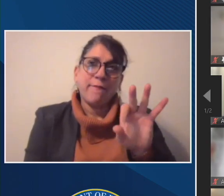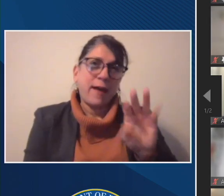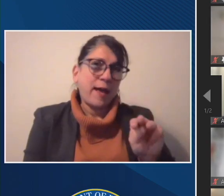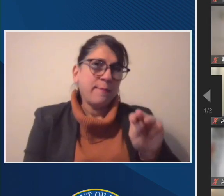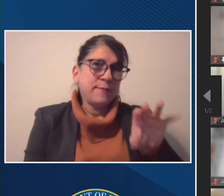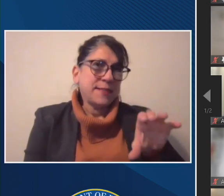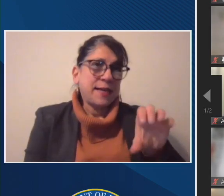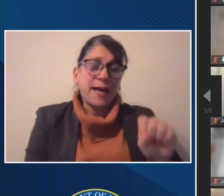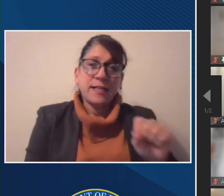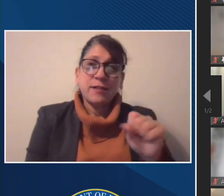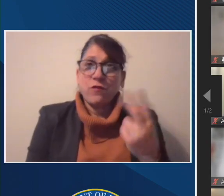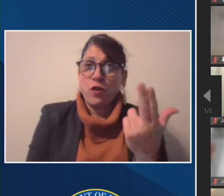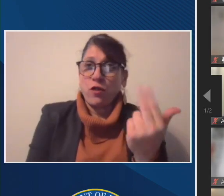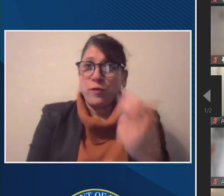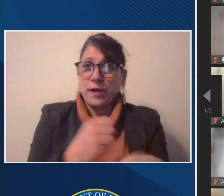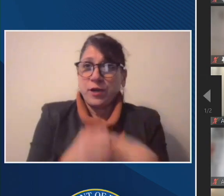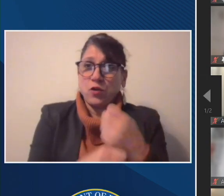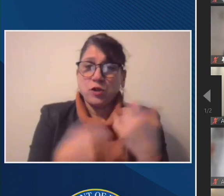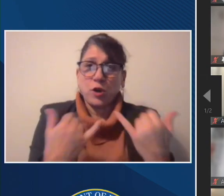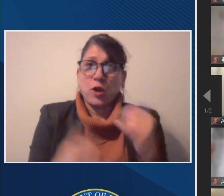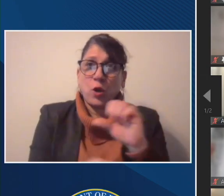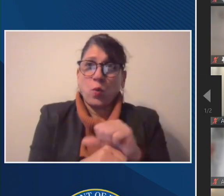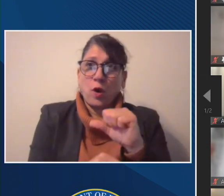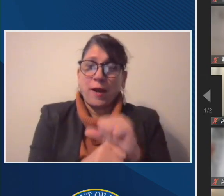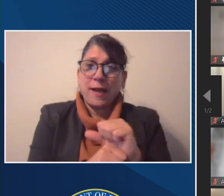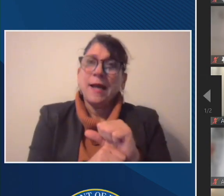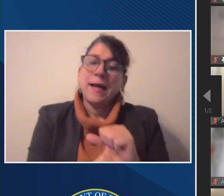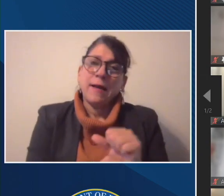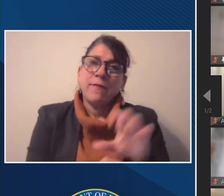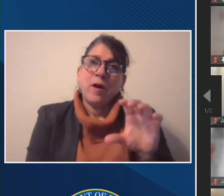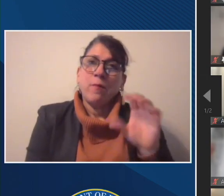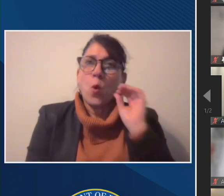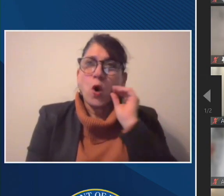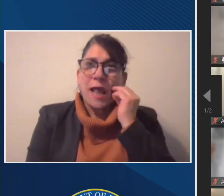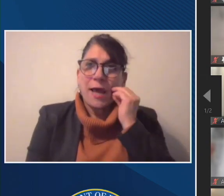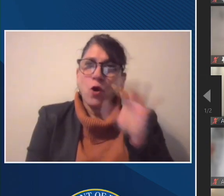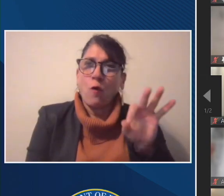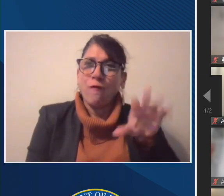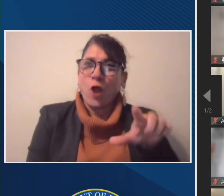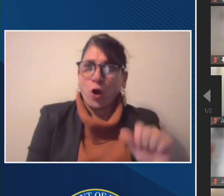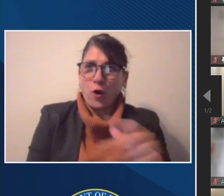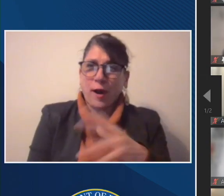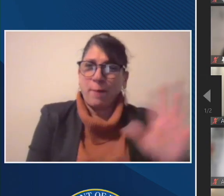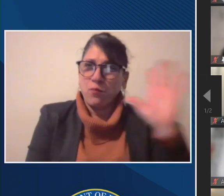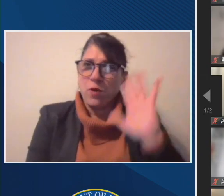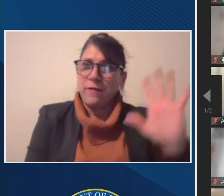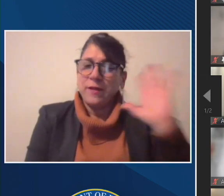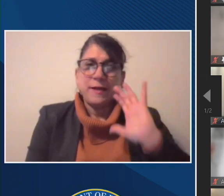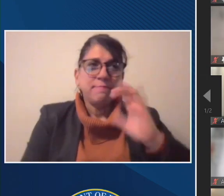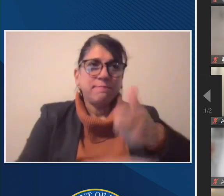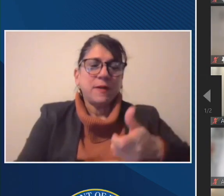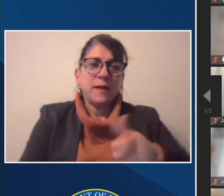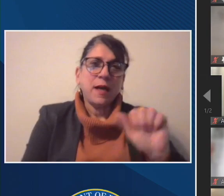I currently work outside of Orlando, Florida and I previously was stationed in Albany, New York.